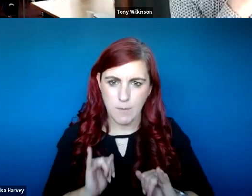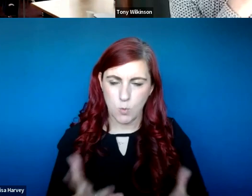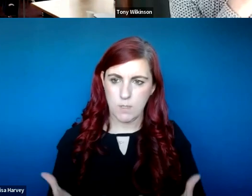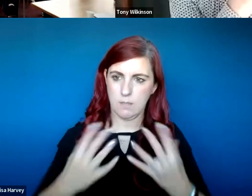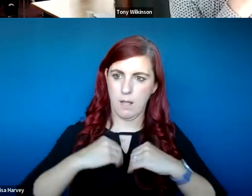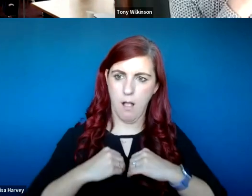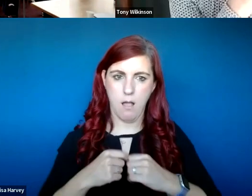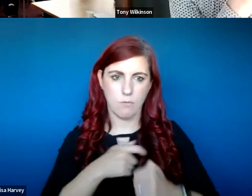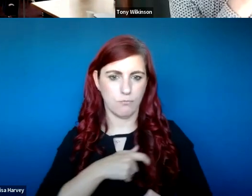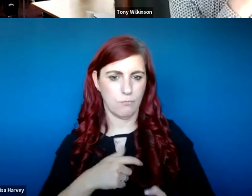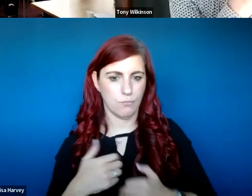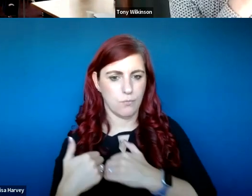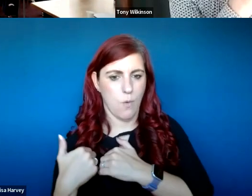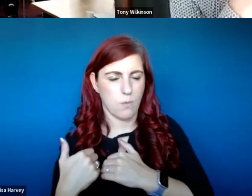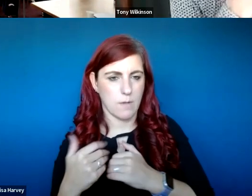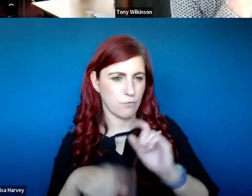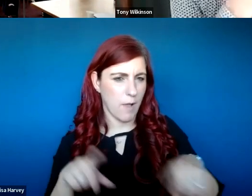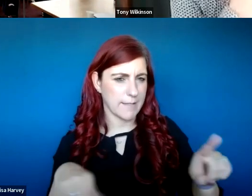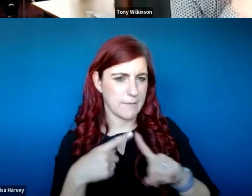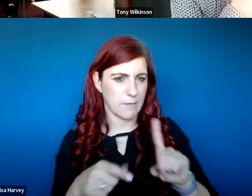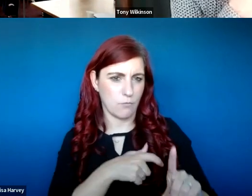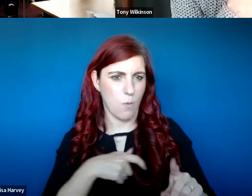roles, a variety of roles in society.